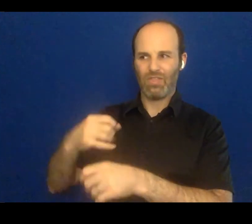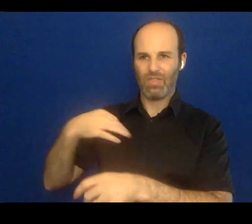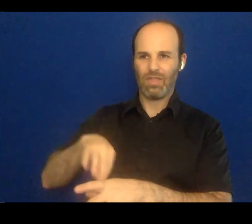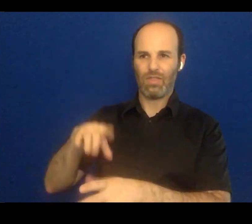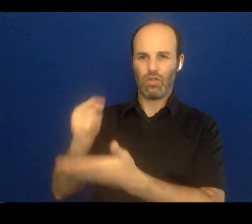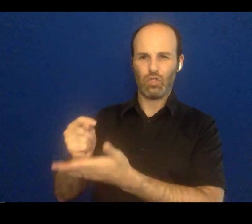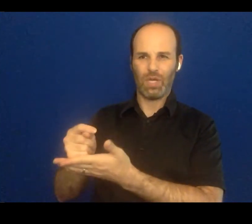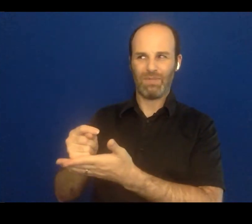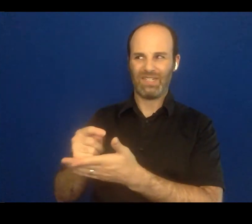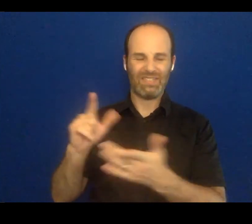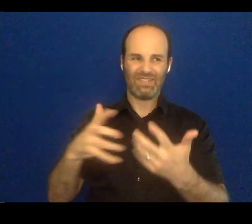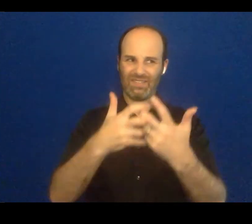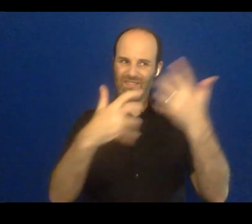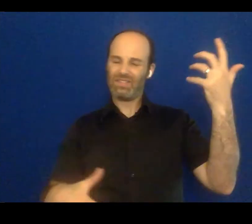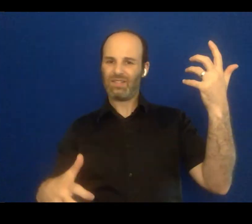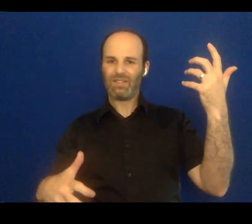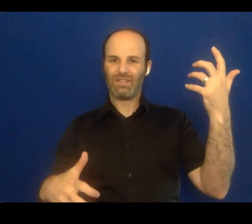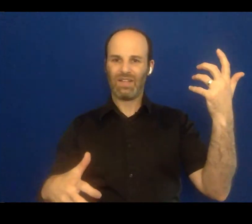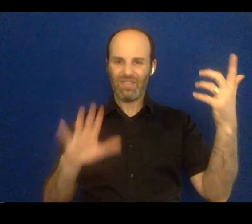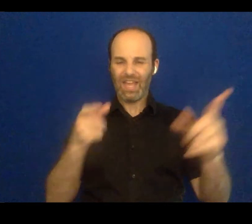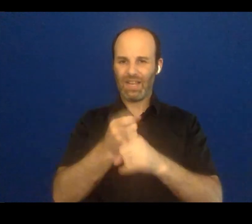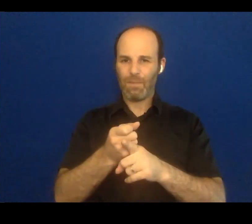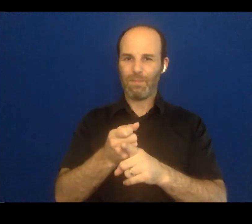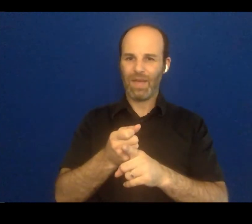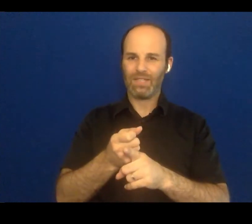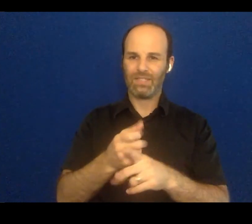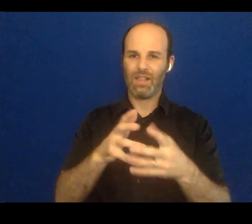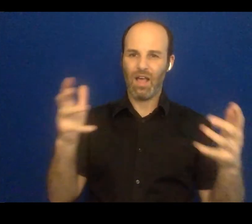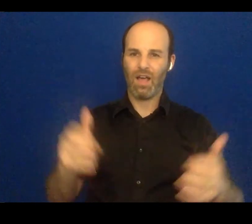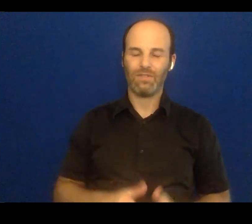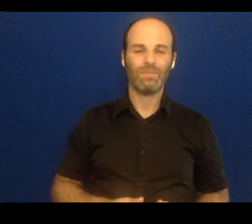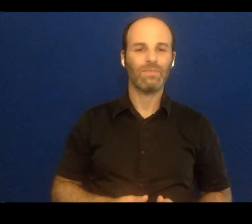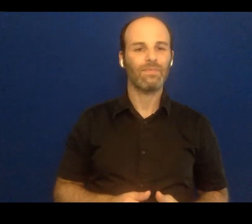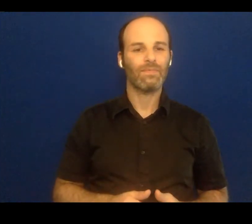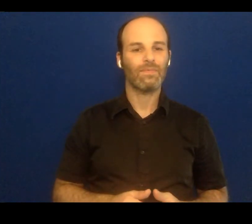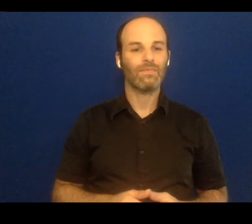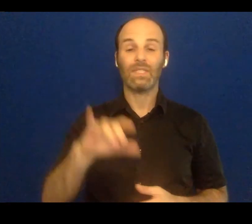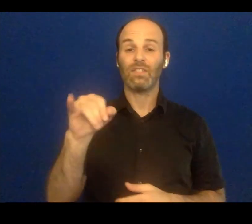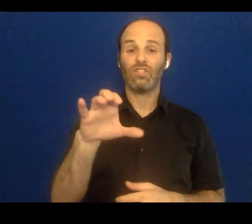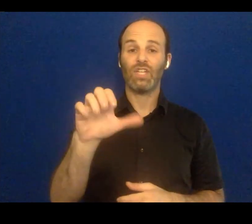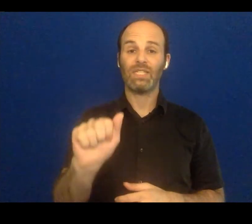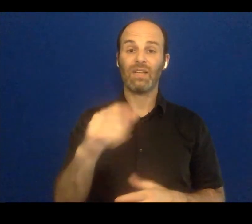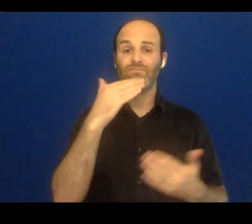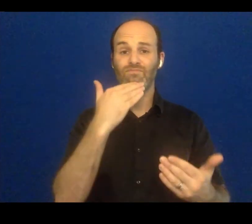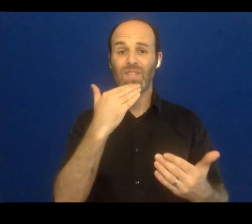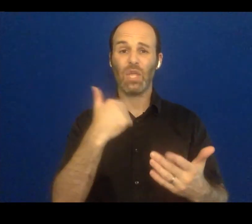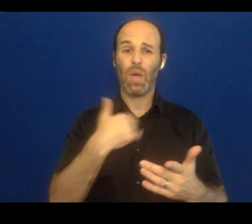ACROSS A LARGE PORTION OF THE POPULATION. THANK YOU BOTH.